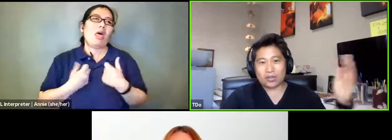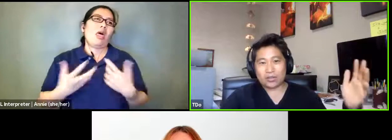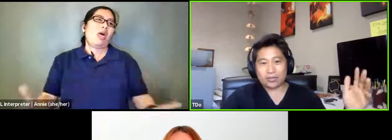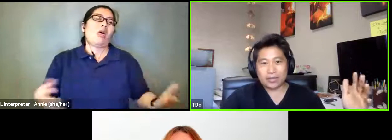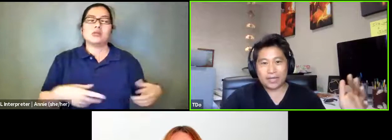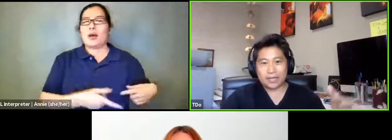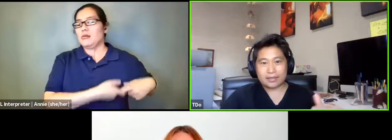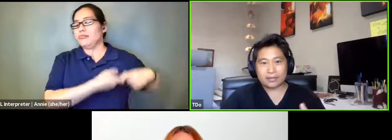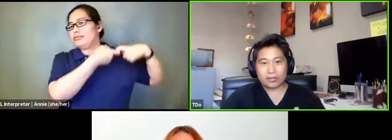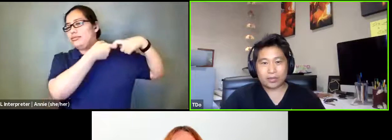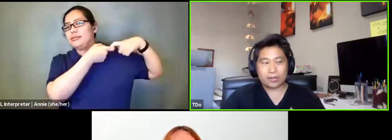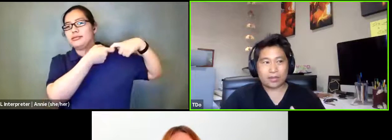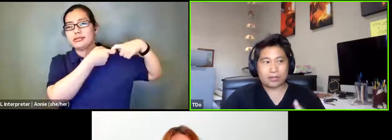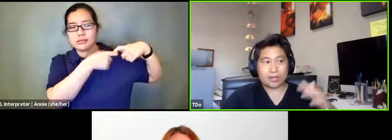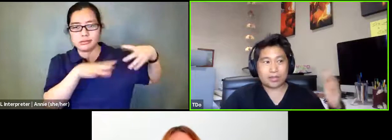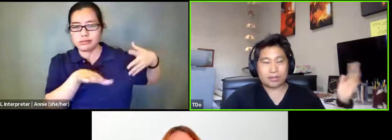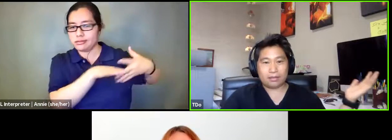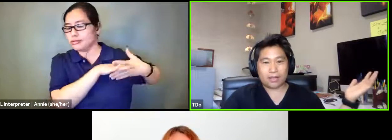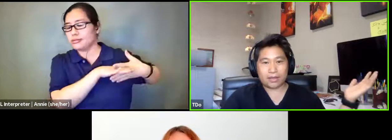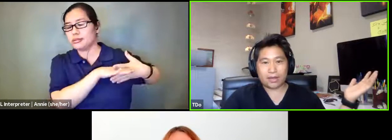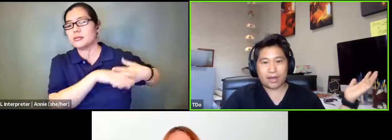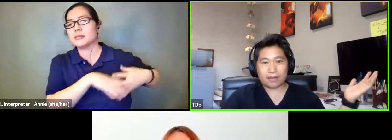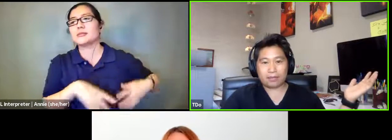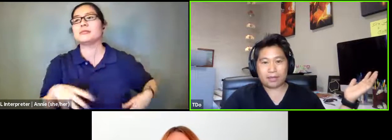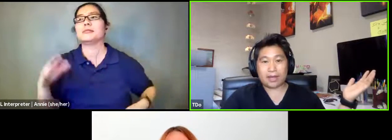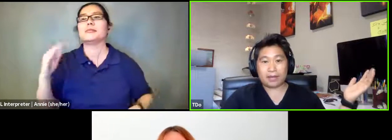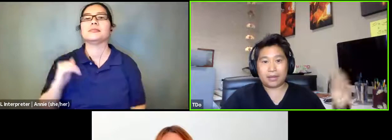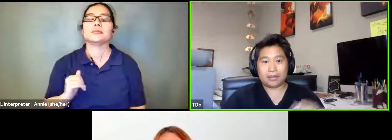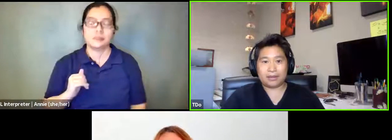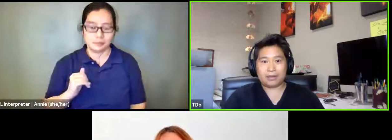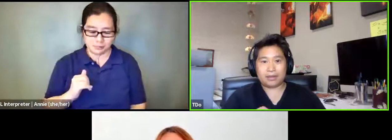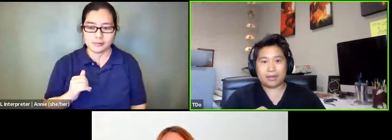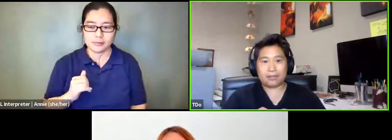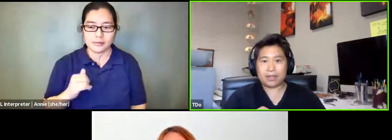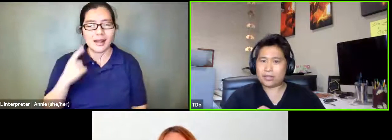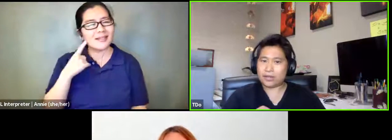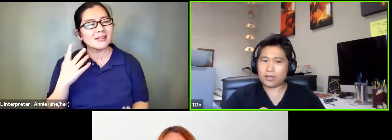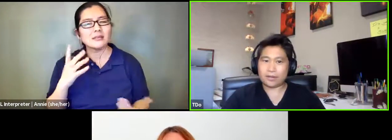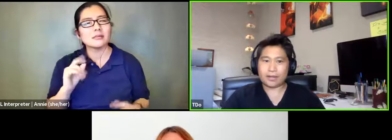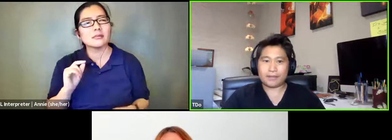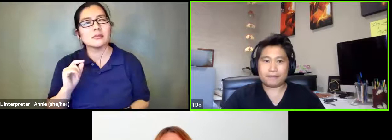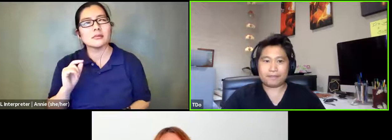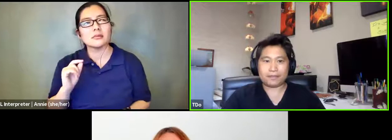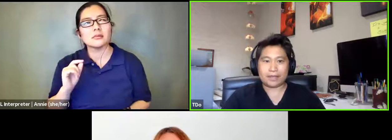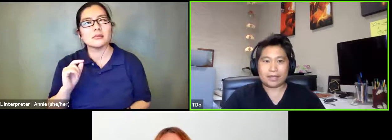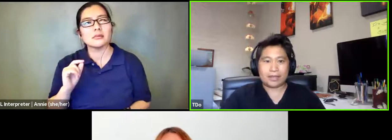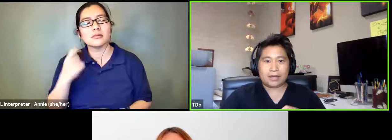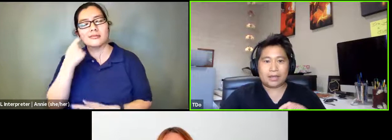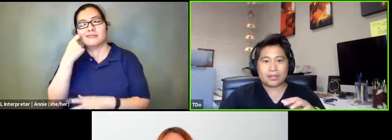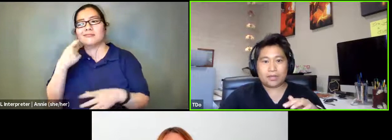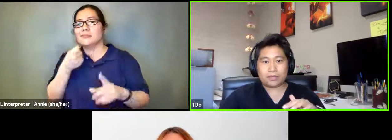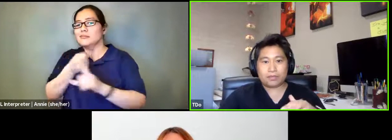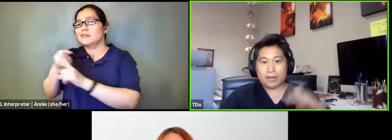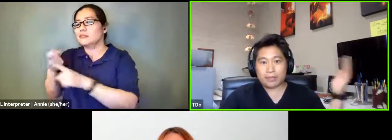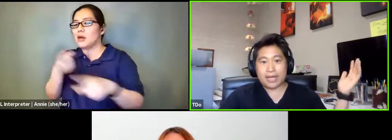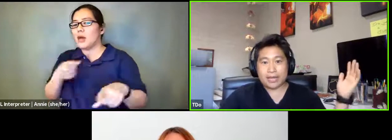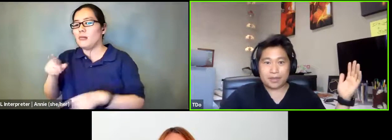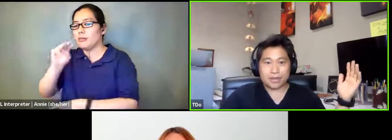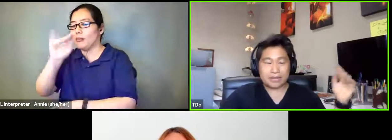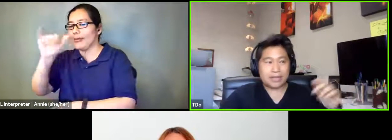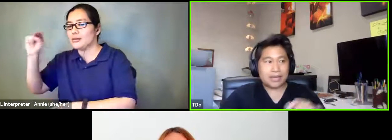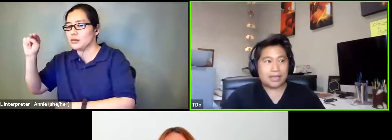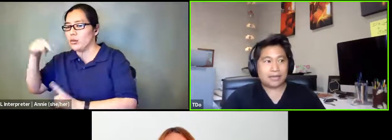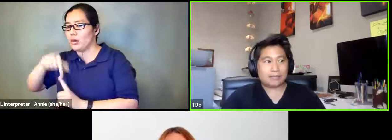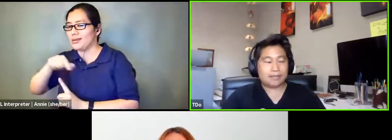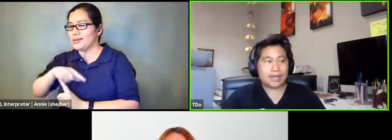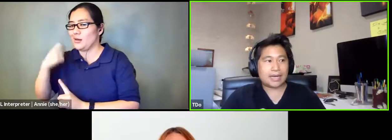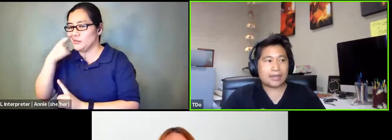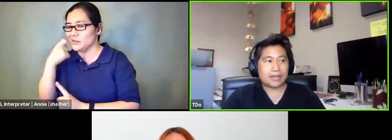article with the recent things happening in Minnesota again. Peppered that up there. I think,